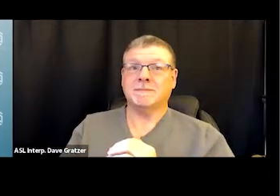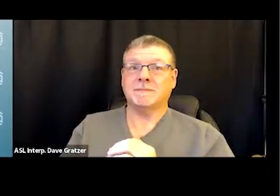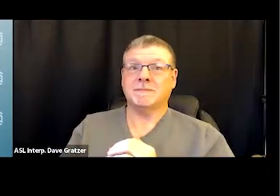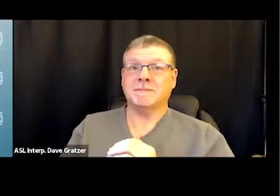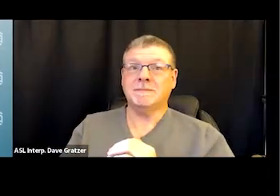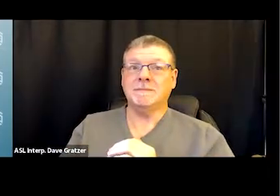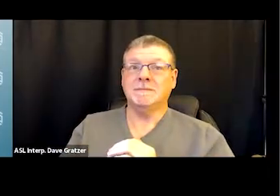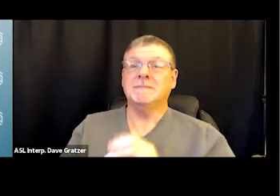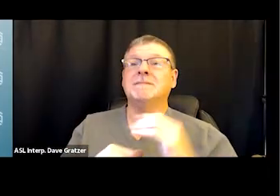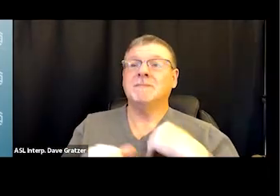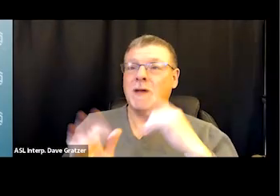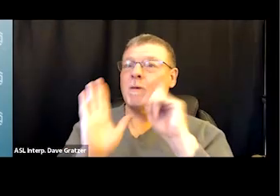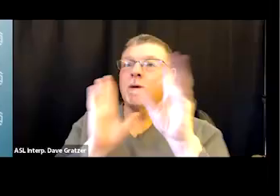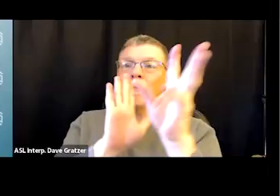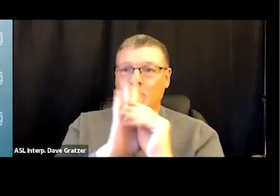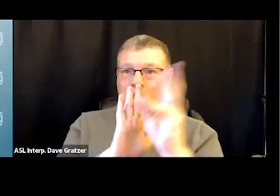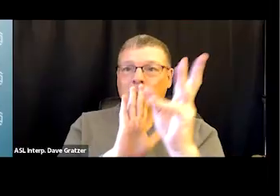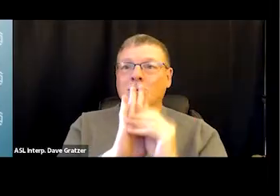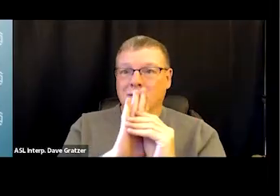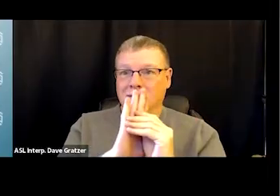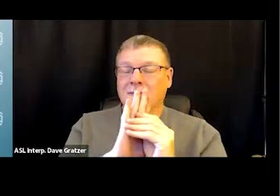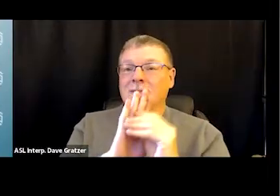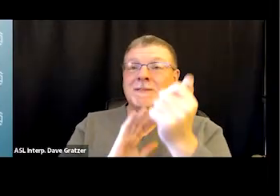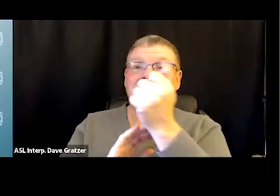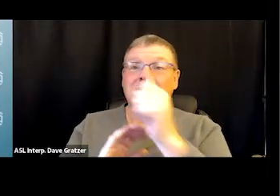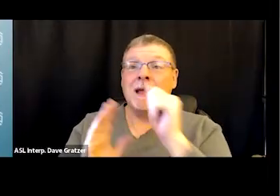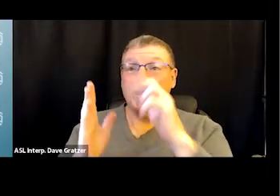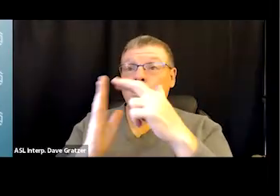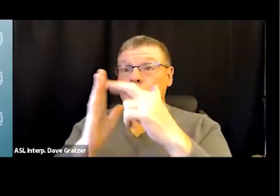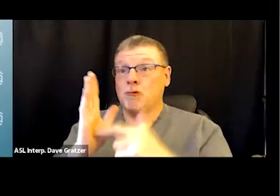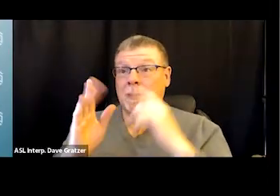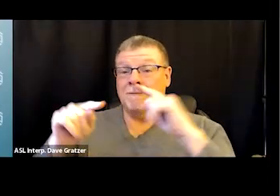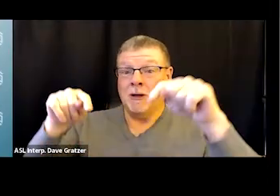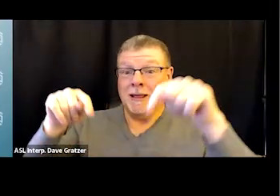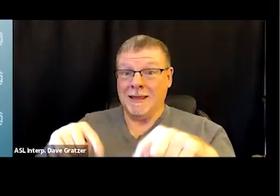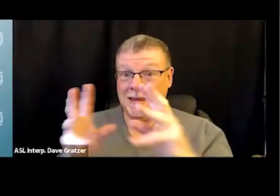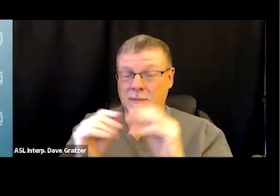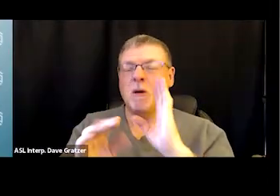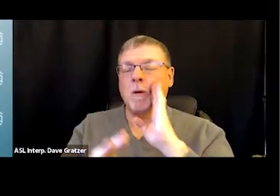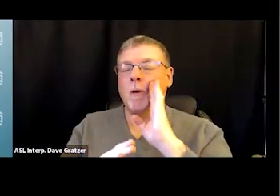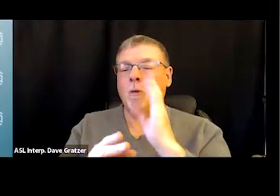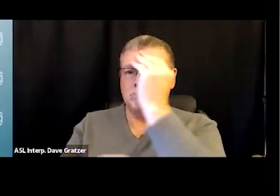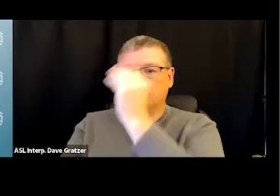We are recording this webinar. Anyone who registered for this webinar will receive a notification when it